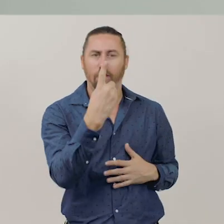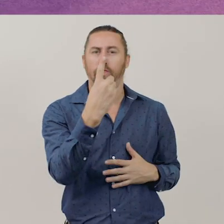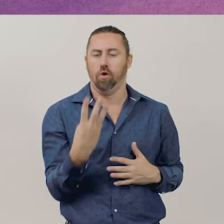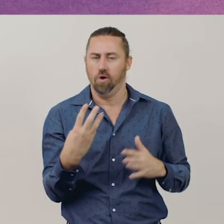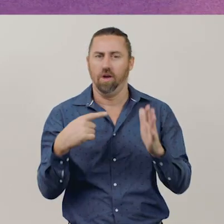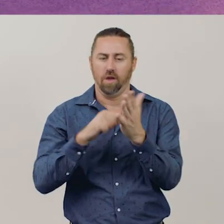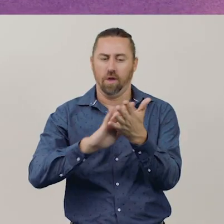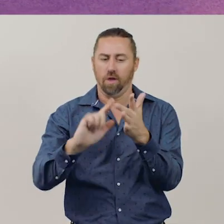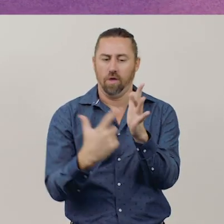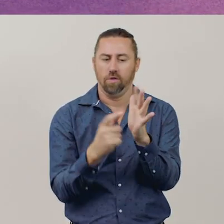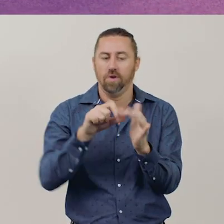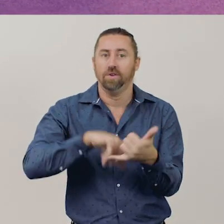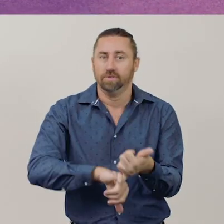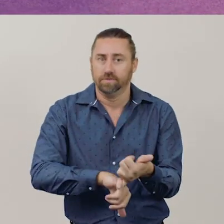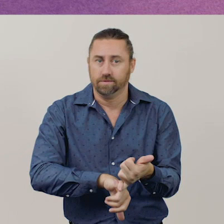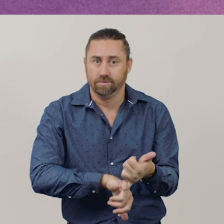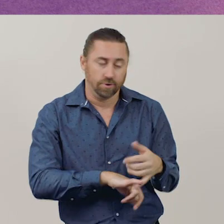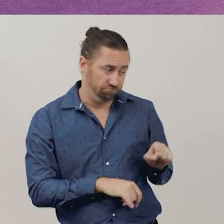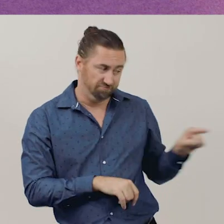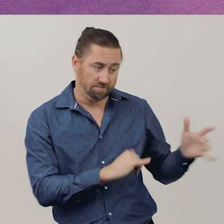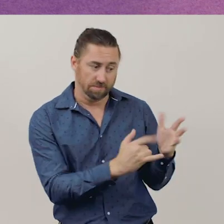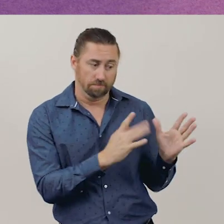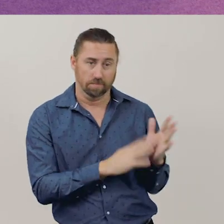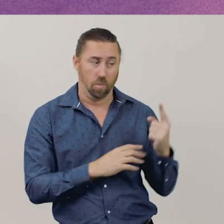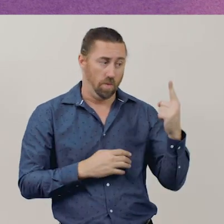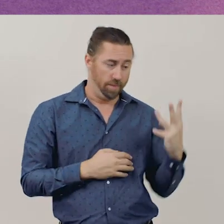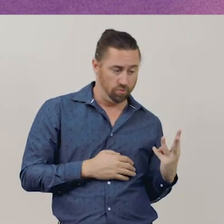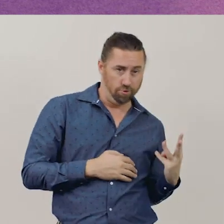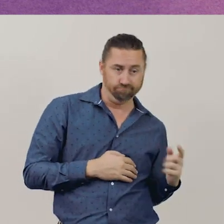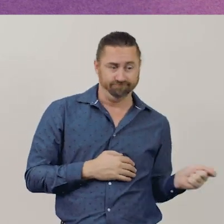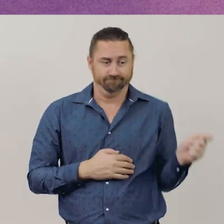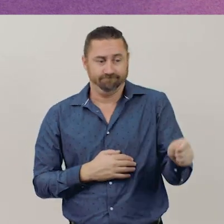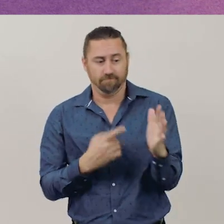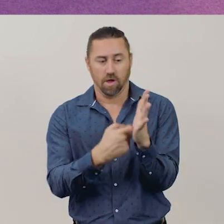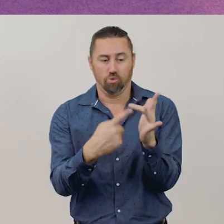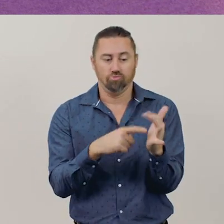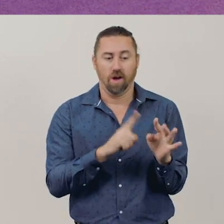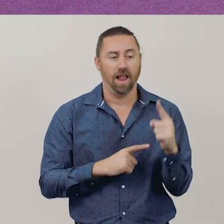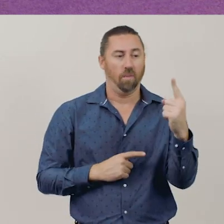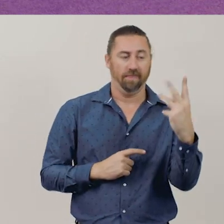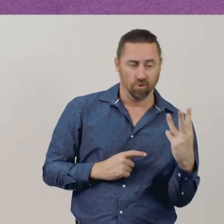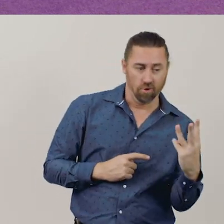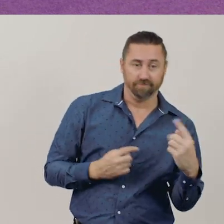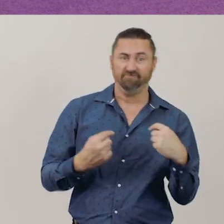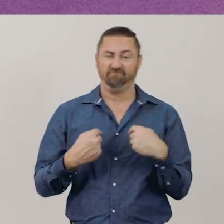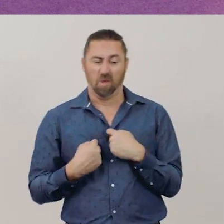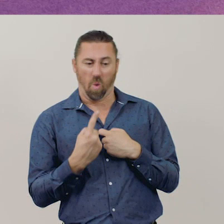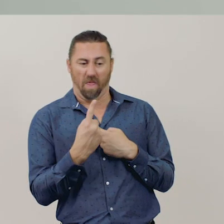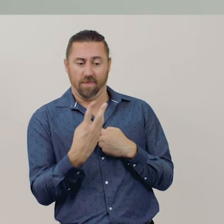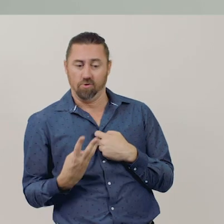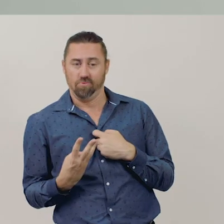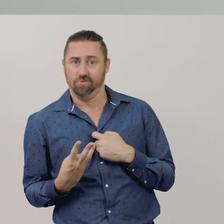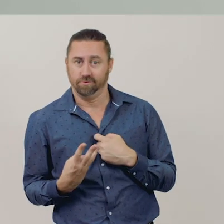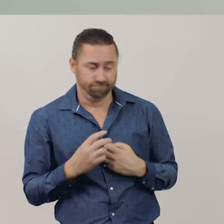Sam has 1 third, Riley has 1 third, and I have 1 third of the carrot sticks.